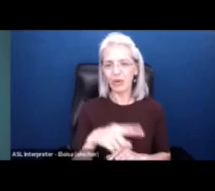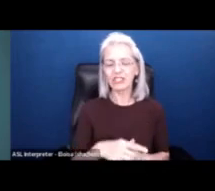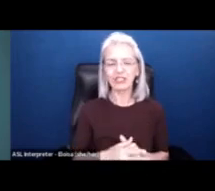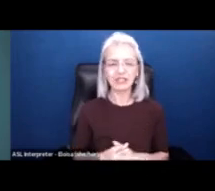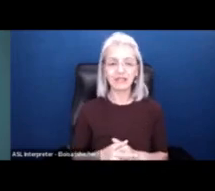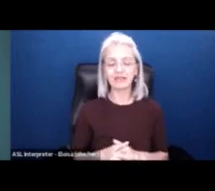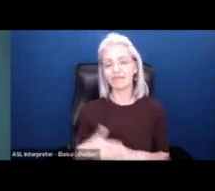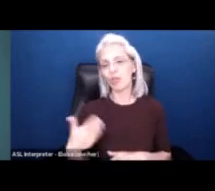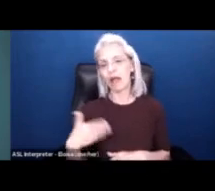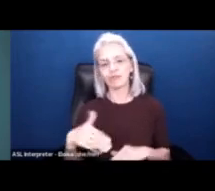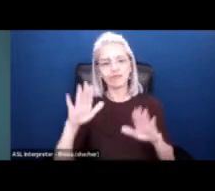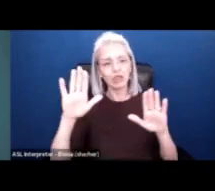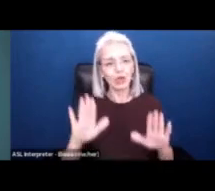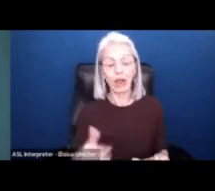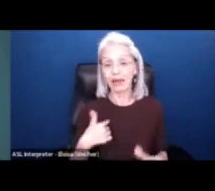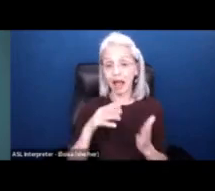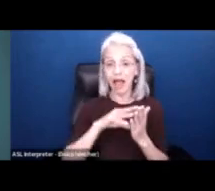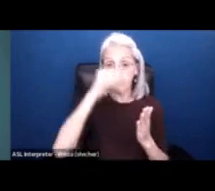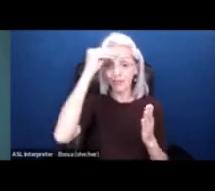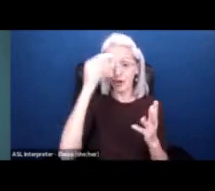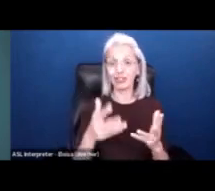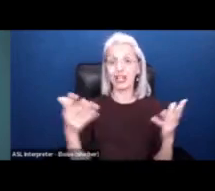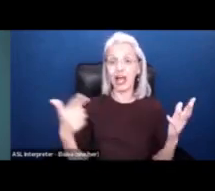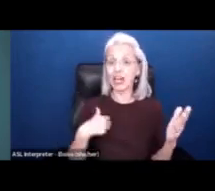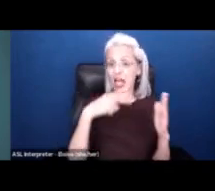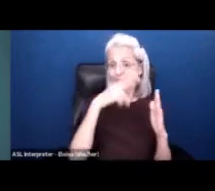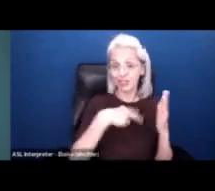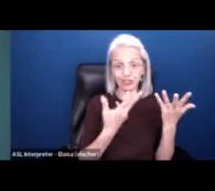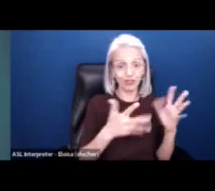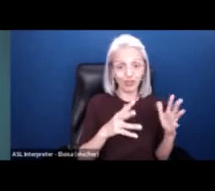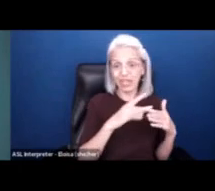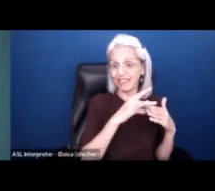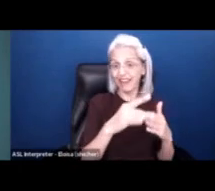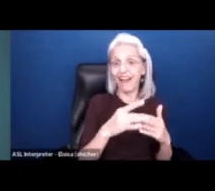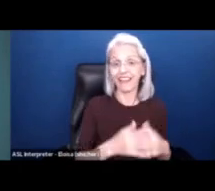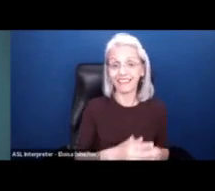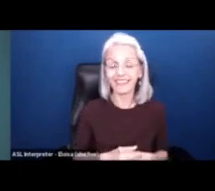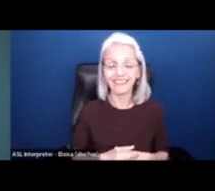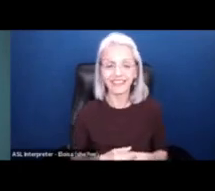been great. I've learned a lot and I've read the guide. As as we noted the guidance available